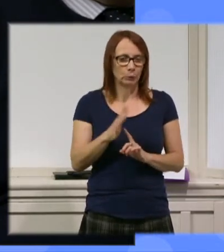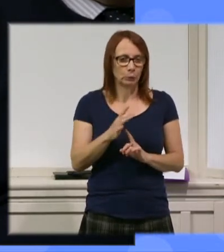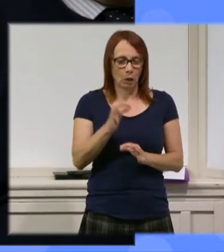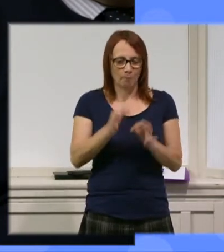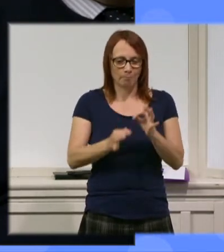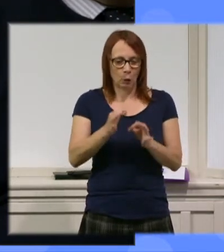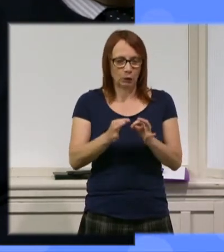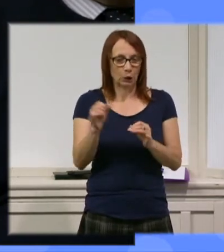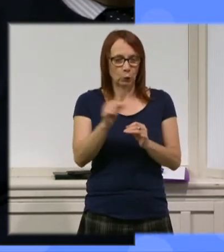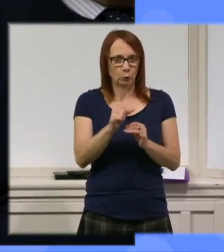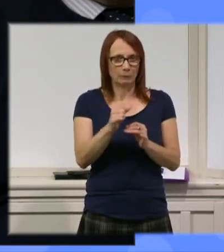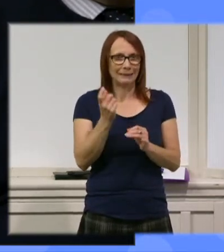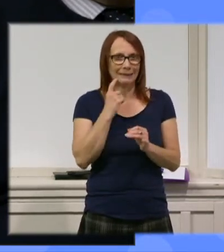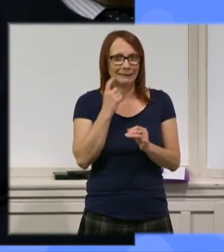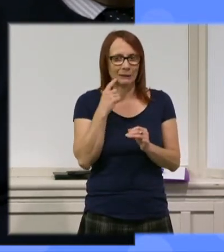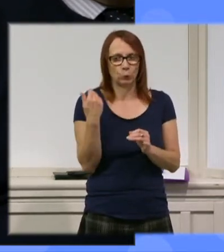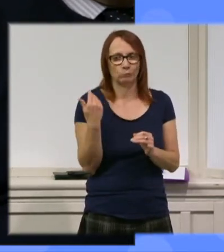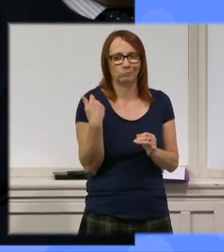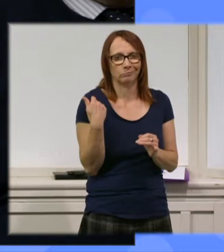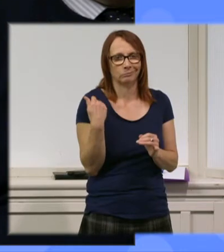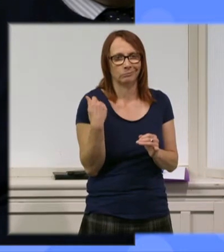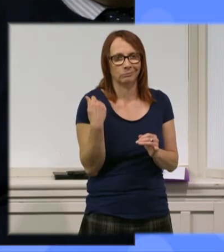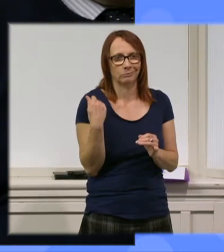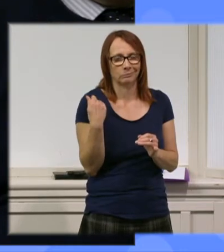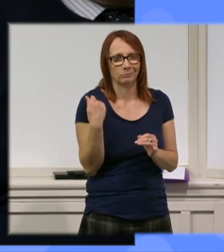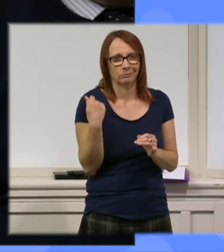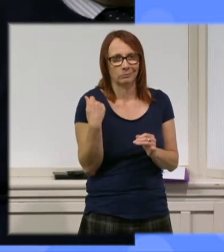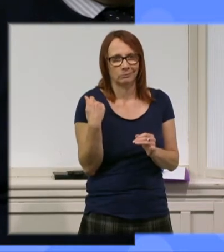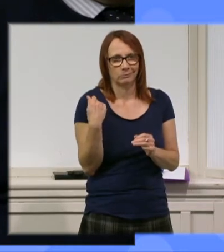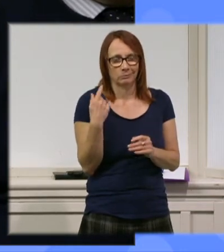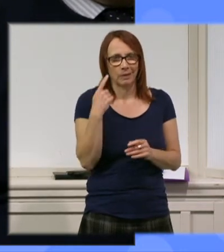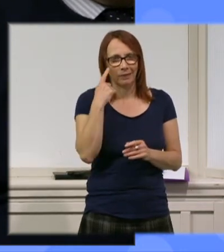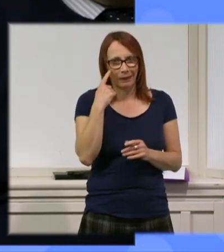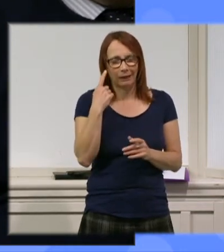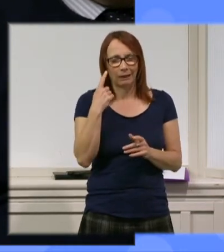we've stood some willing here today I think by and large and politicians in